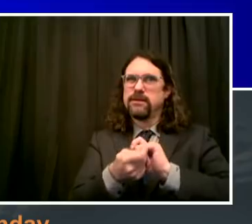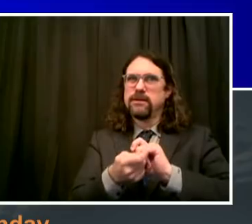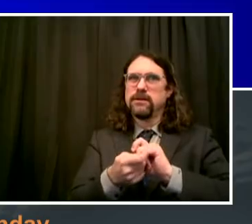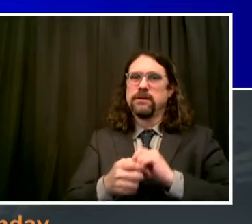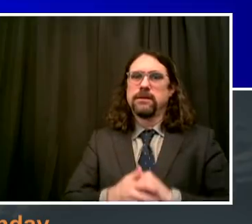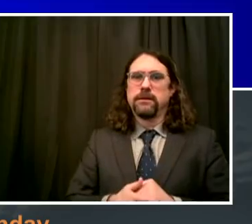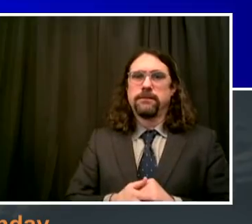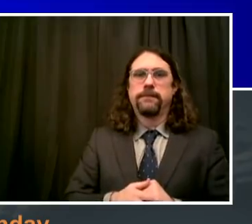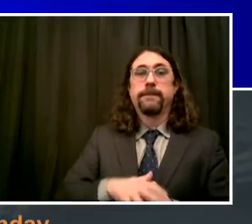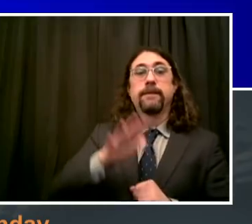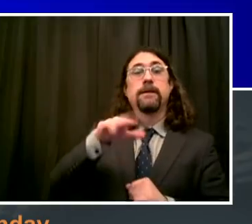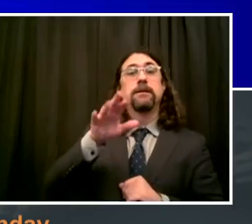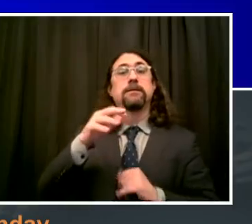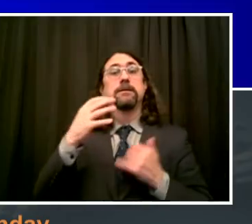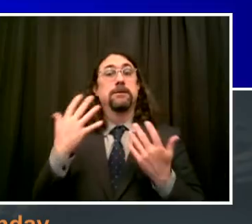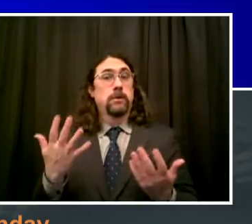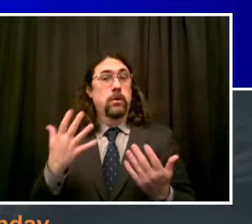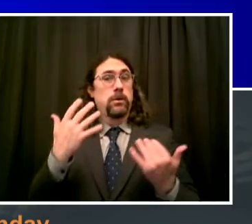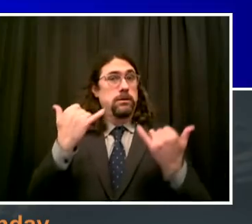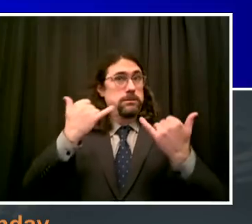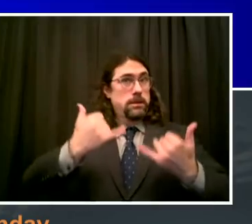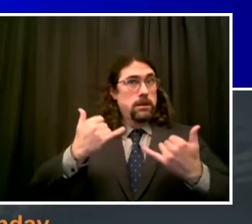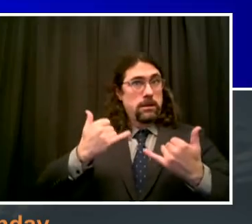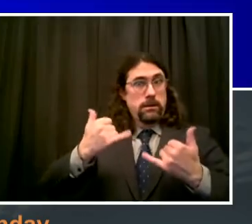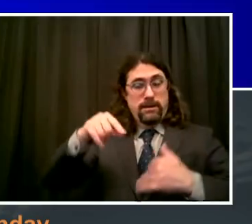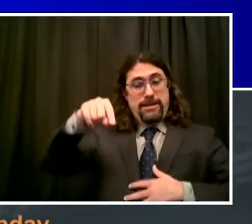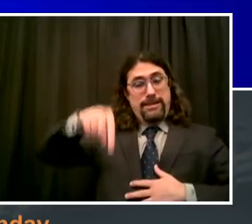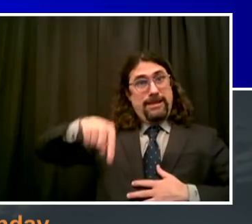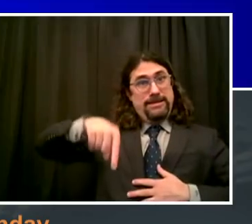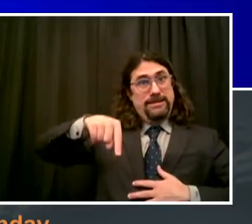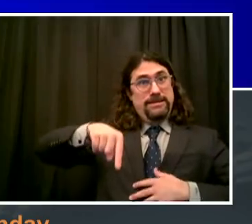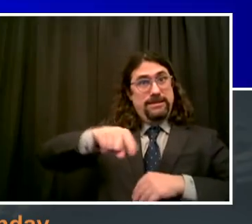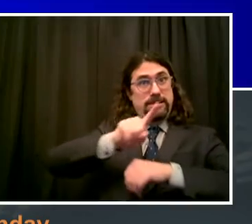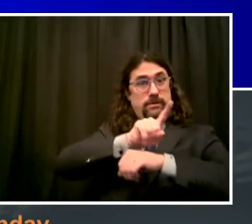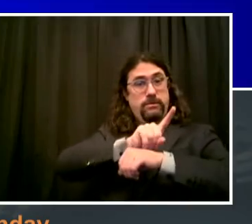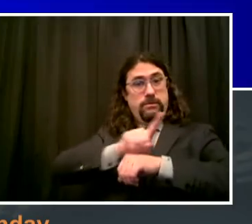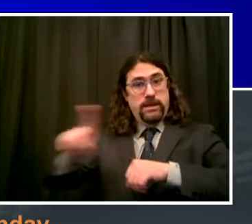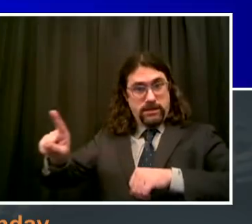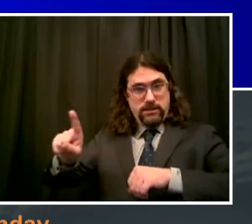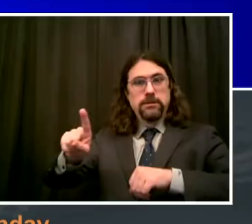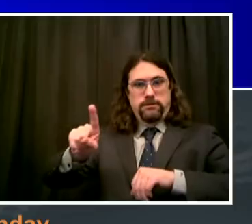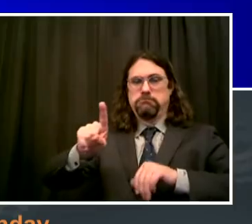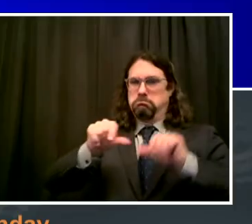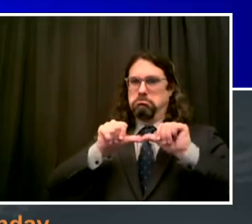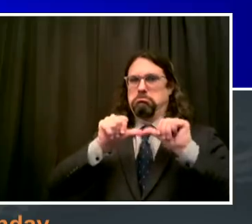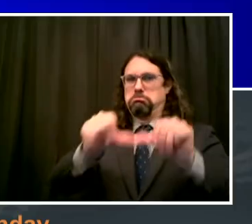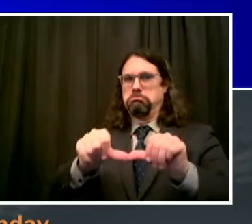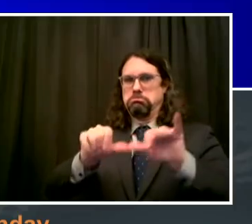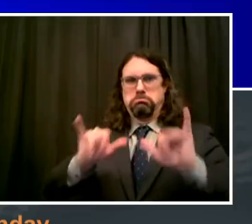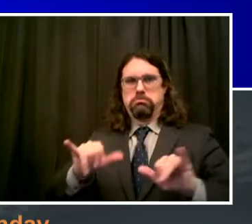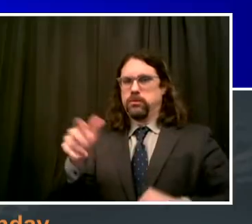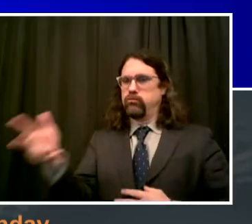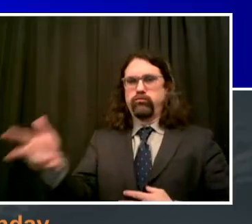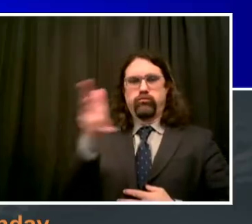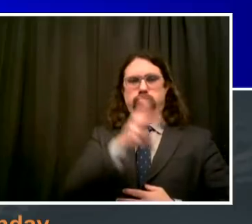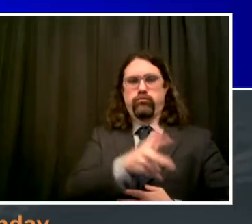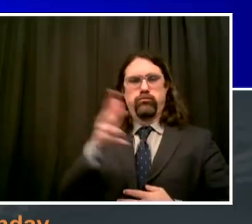ALTERNATE SIDE WILL CONTINUE TO BE SUSPD WTHROU SUNDAY, THROUGH MAY 17th. BY THE WAY, THIS